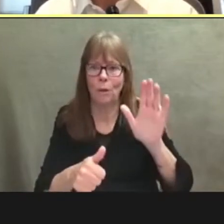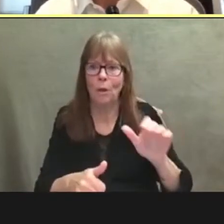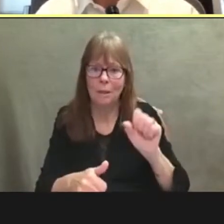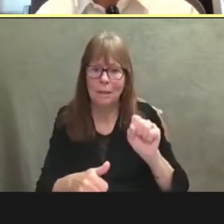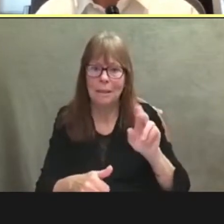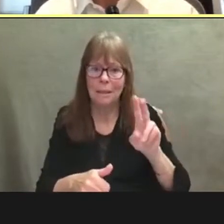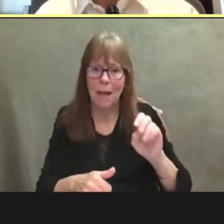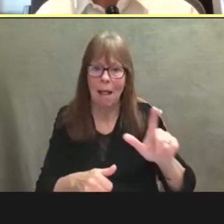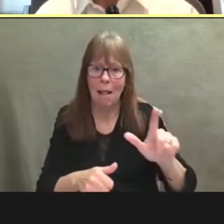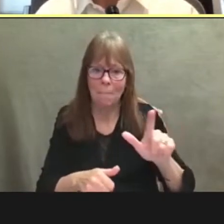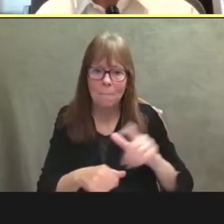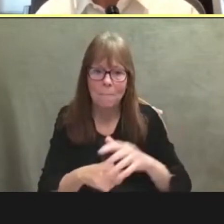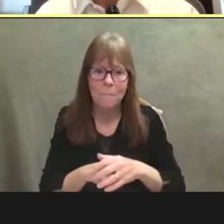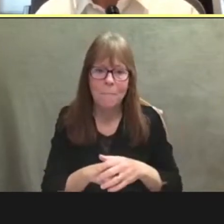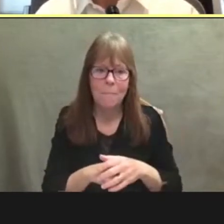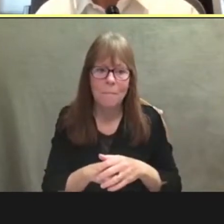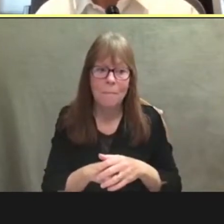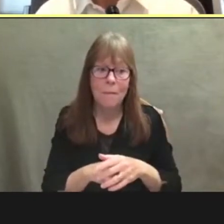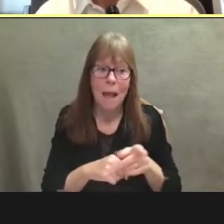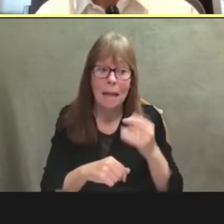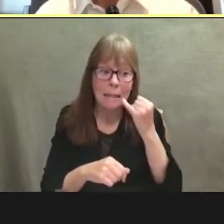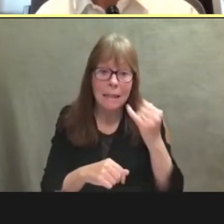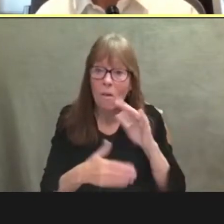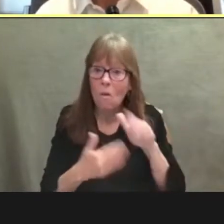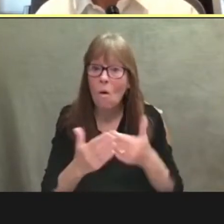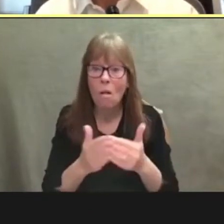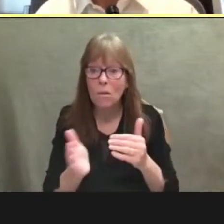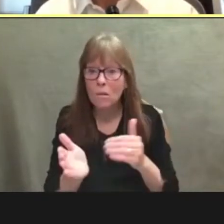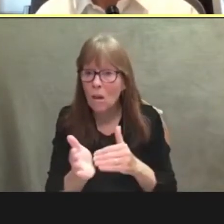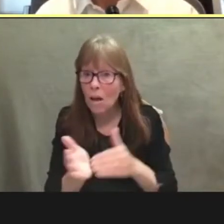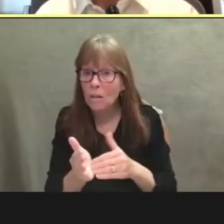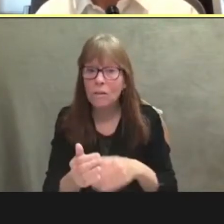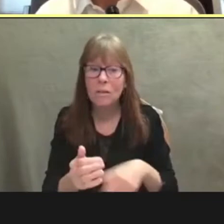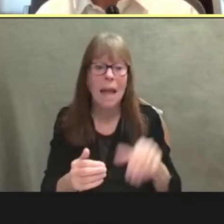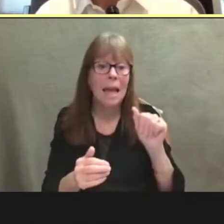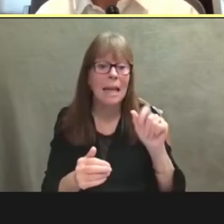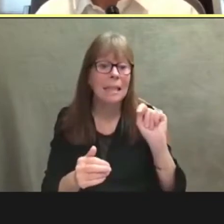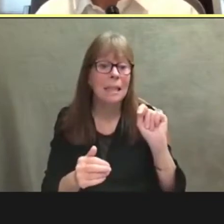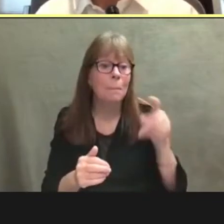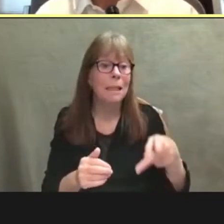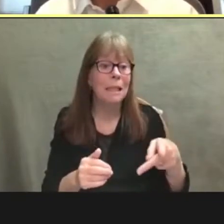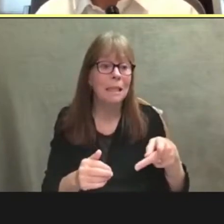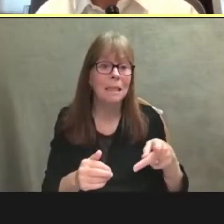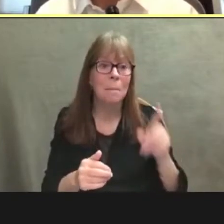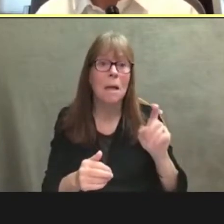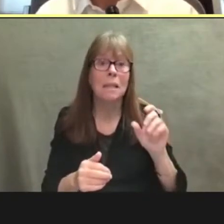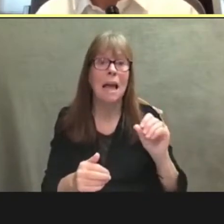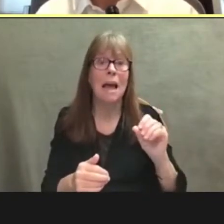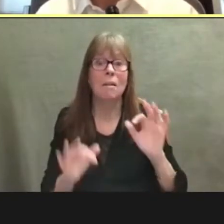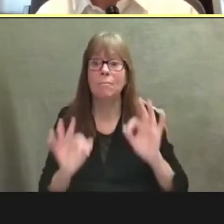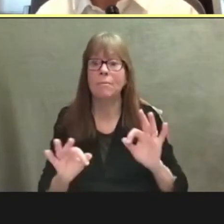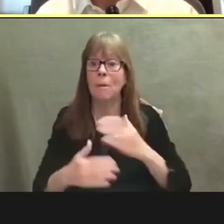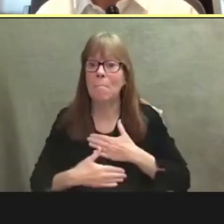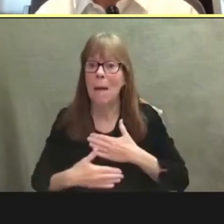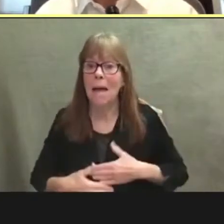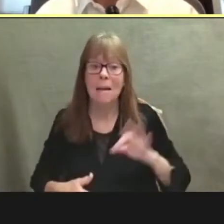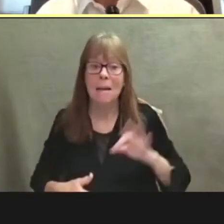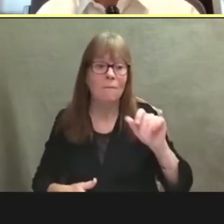Cybele! “The idea that all doctors and other HCPs need to be able-bodied and flawless is so bizarre to me.